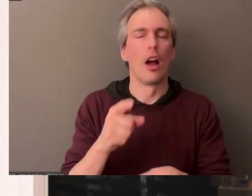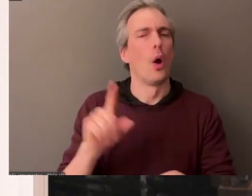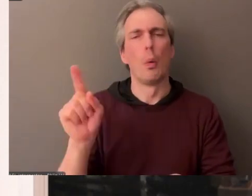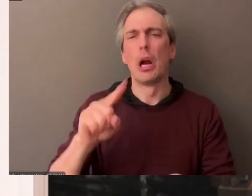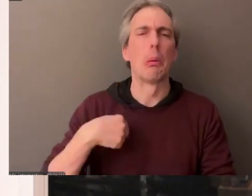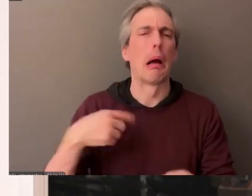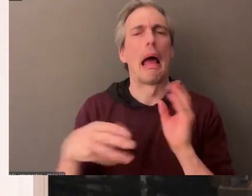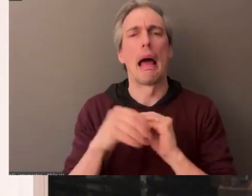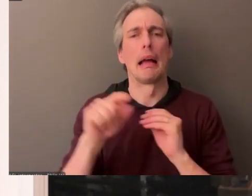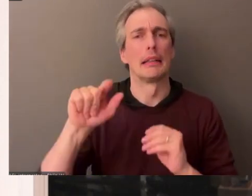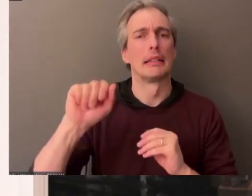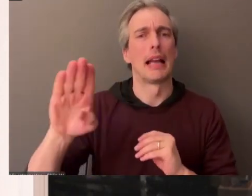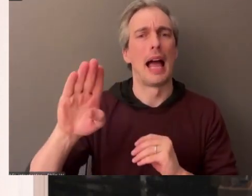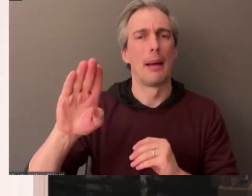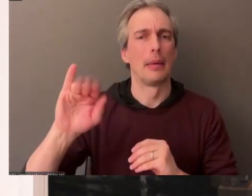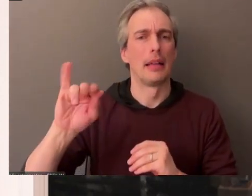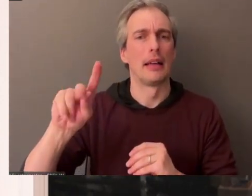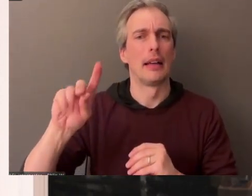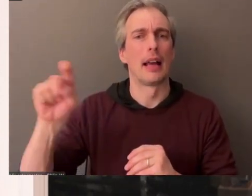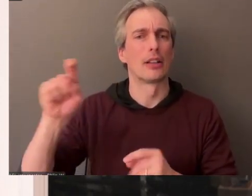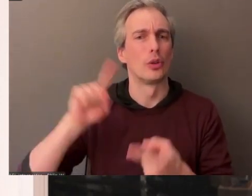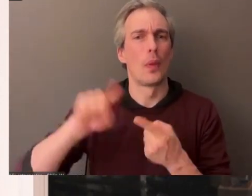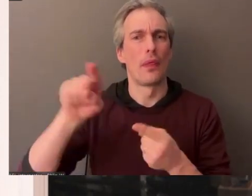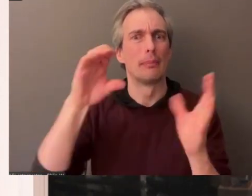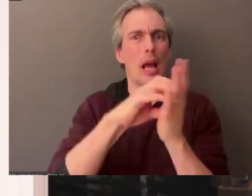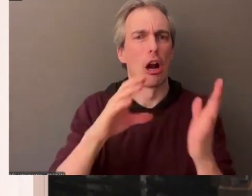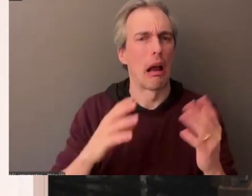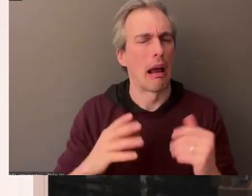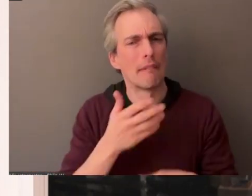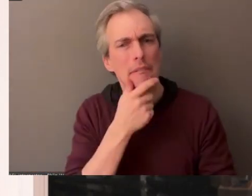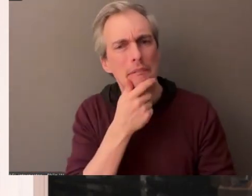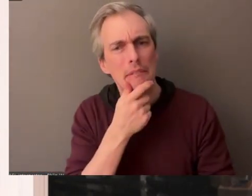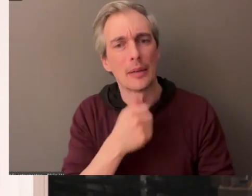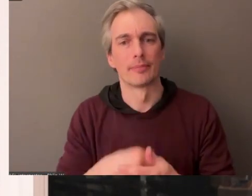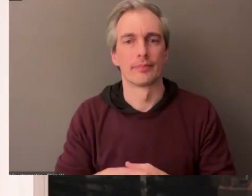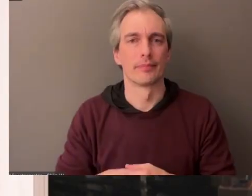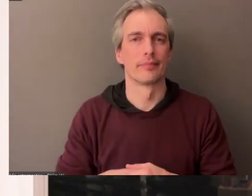And why... Do I need to add ARIA labels to every single heading?